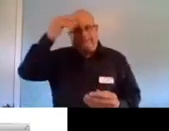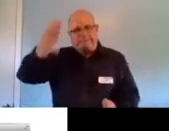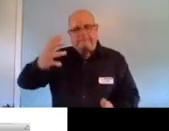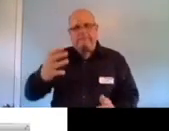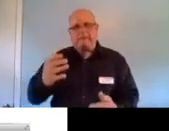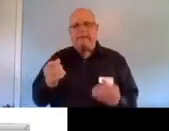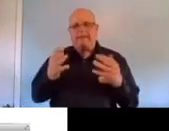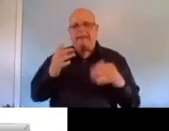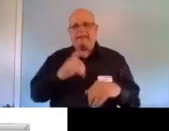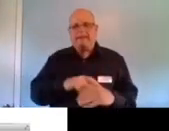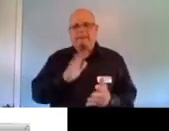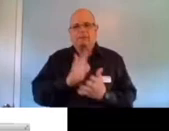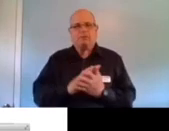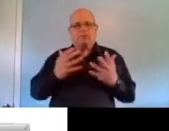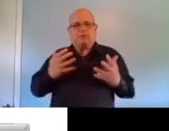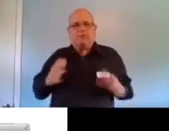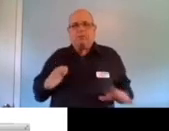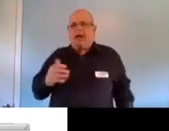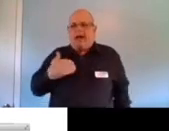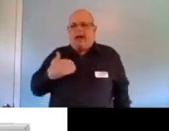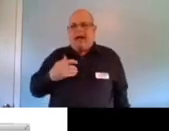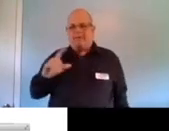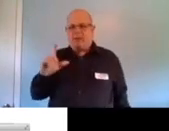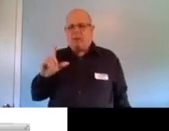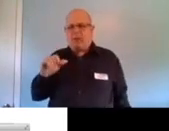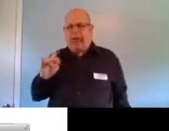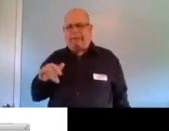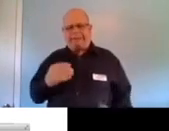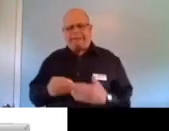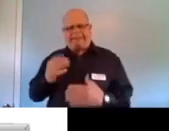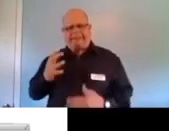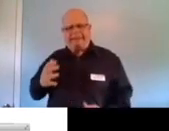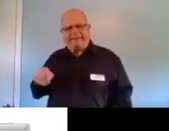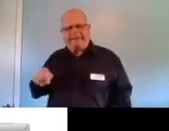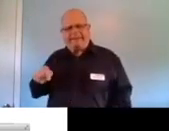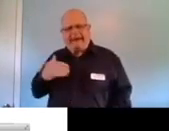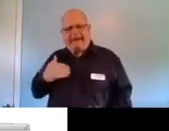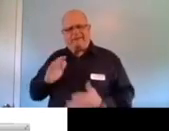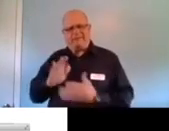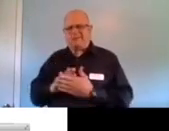the liability of having this expensive equipment but if the child needs it to communicate and